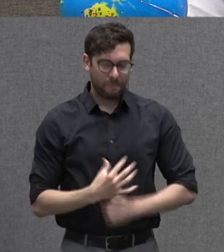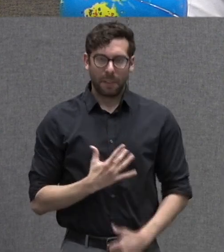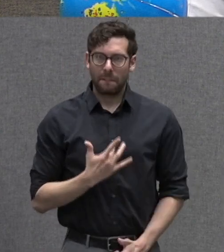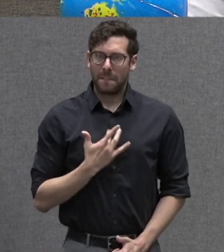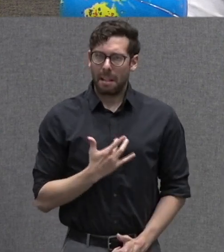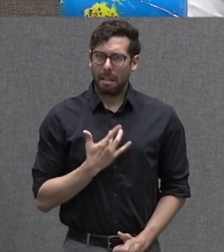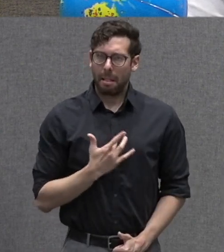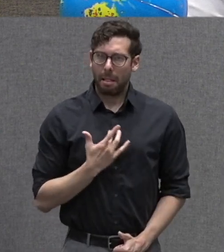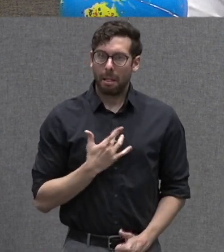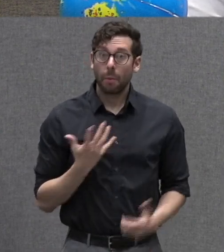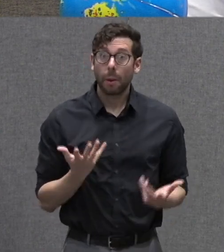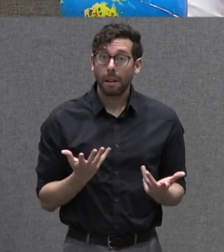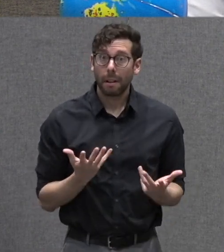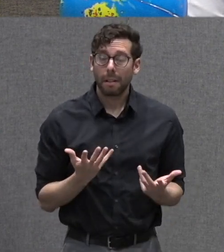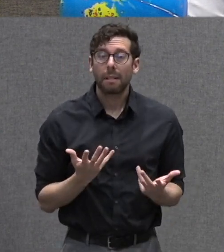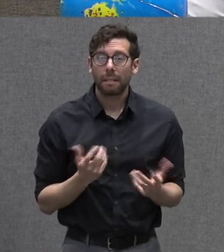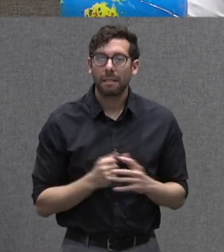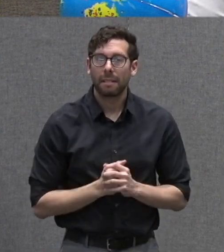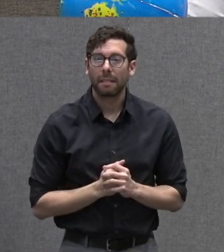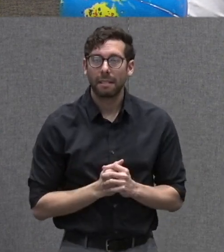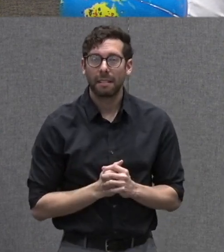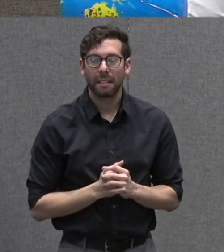I chose the word invigorating because it's so exciting.